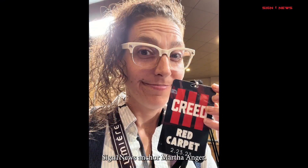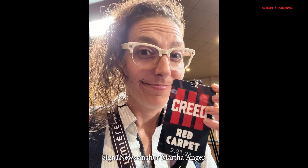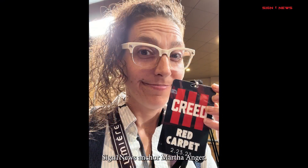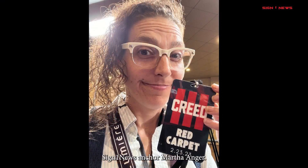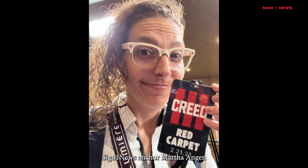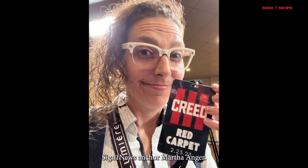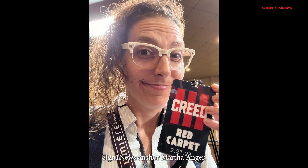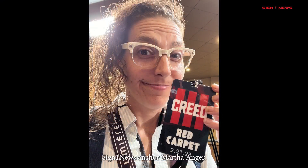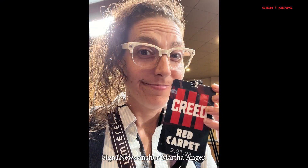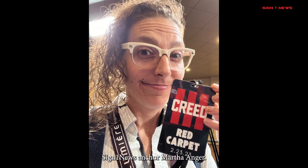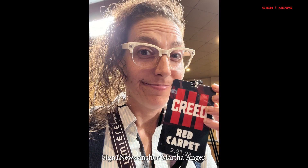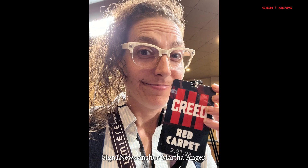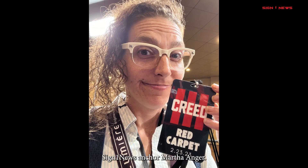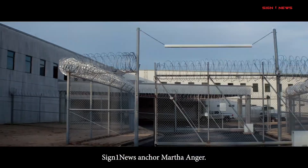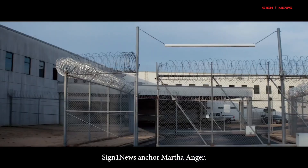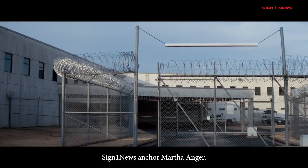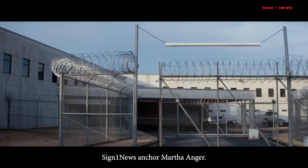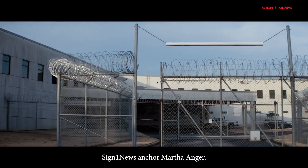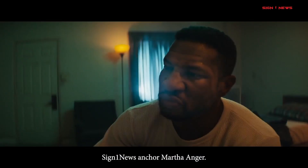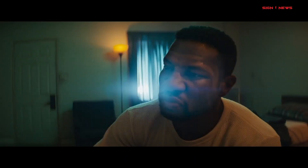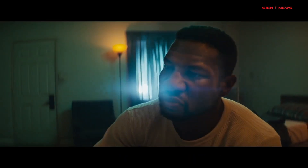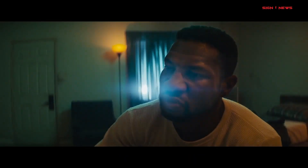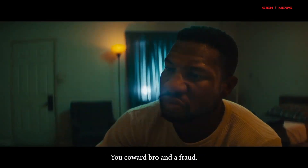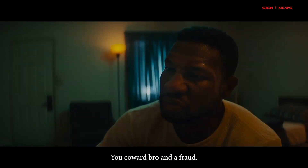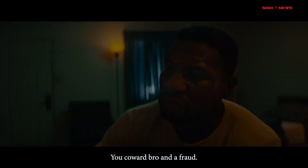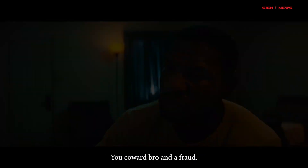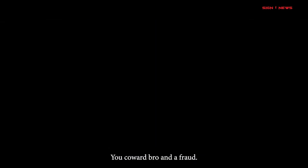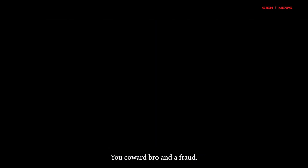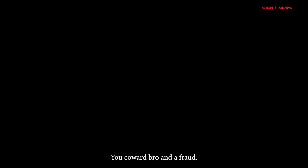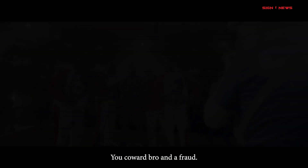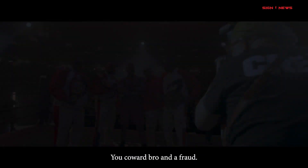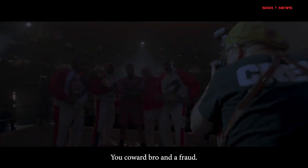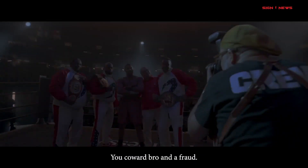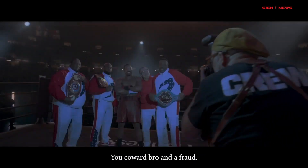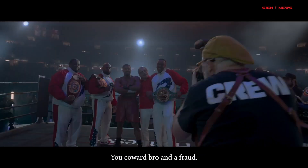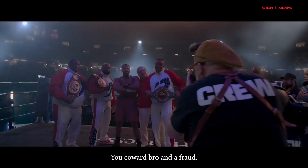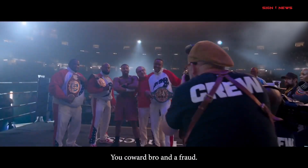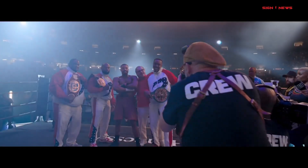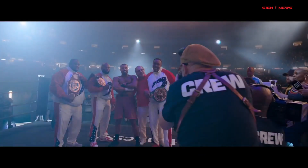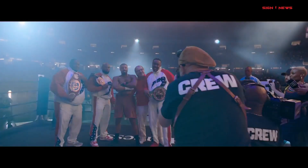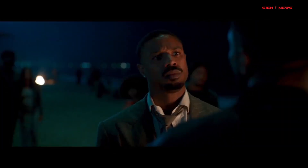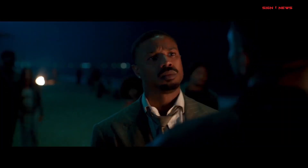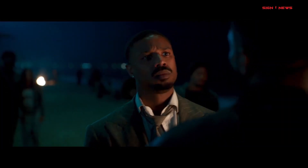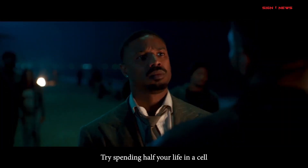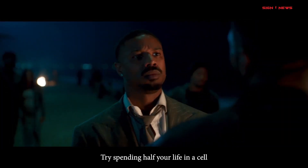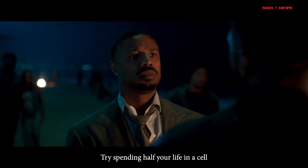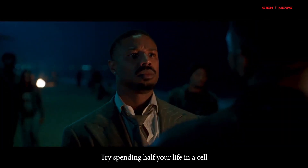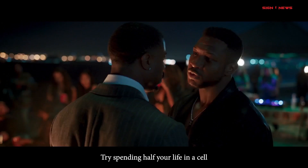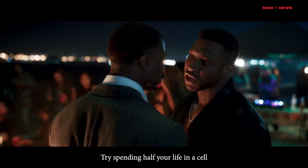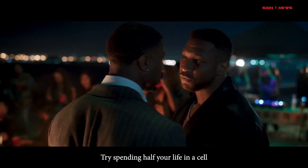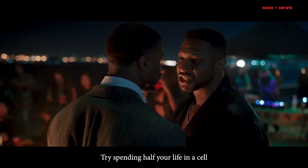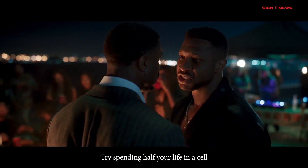to see Martha interviewing them it gave me goosebumps and that amazingly talented young